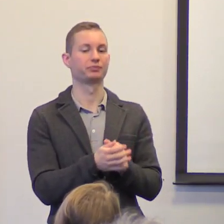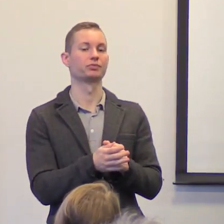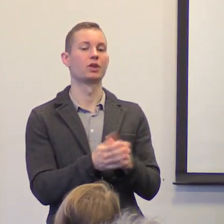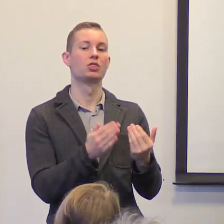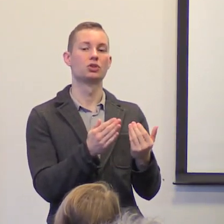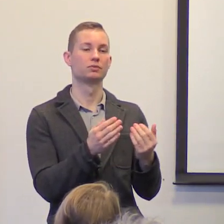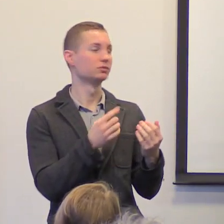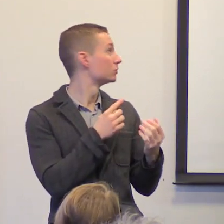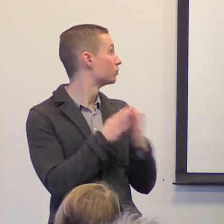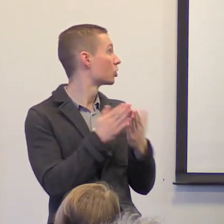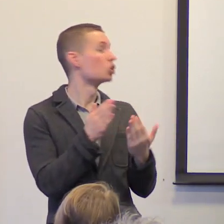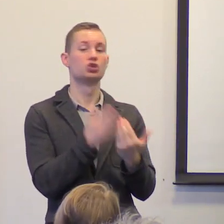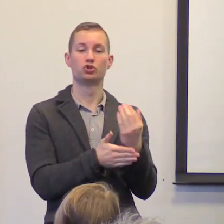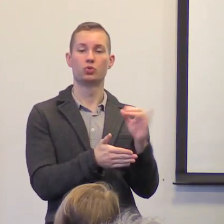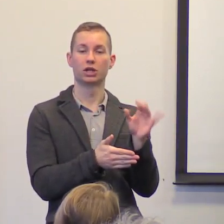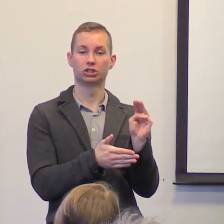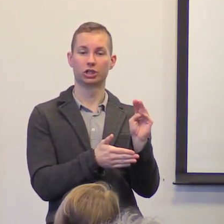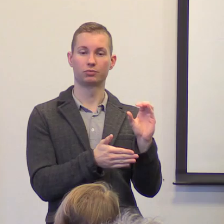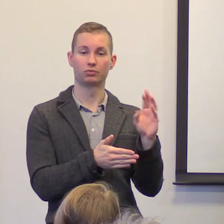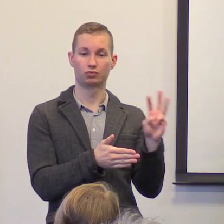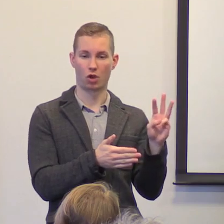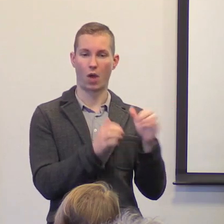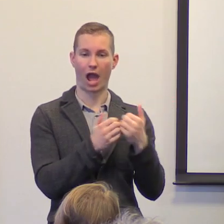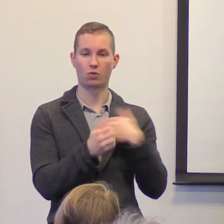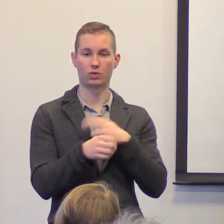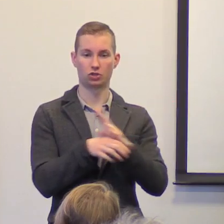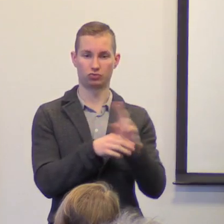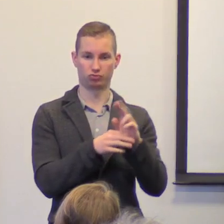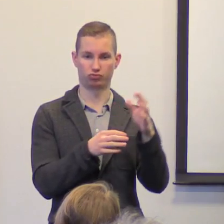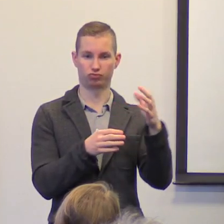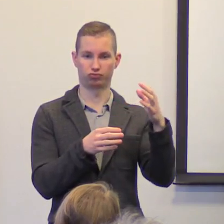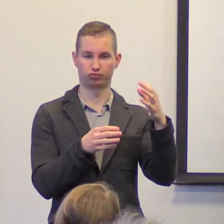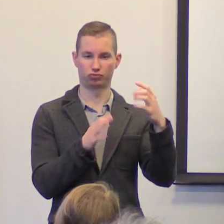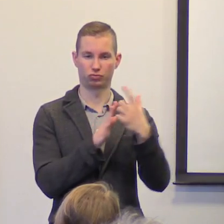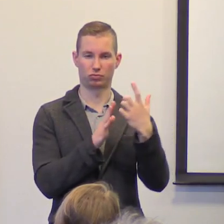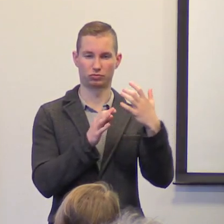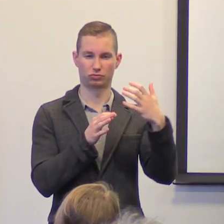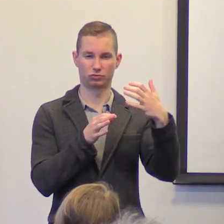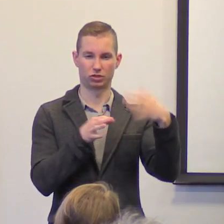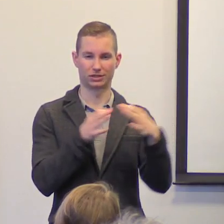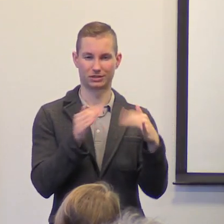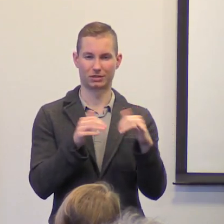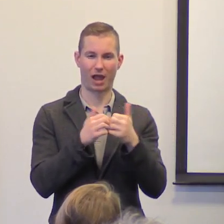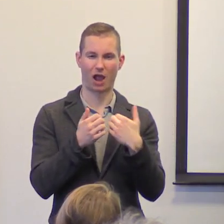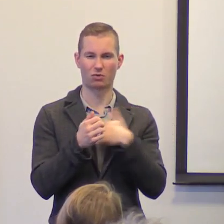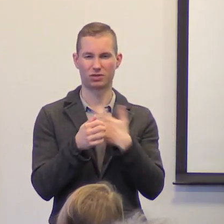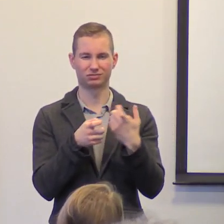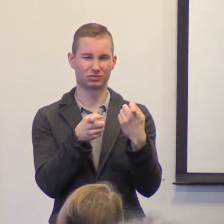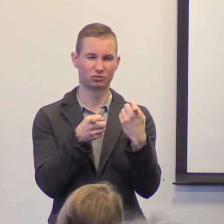where she draws one connection about how we use the criminal justice system to keep control over mostly black men.